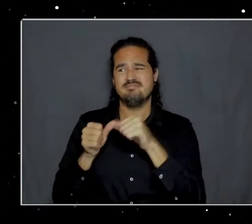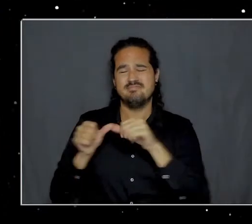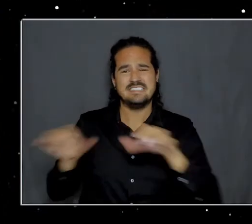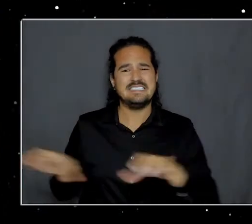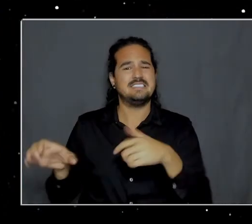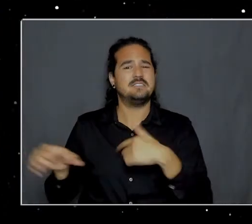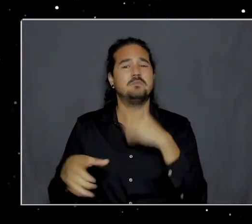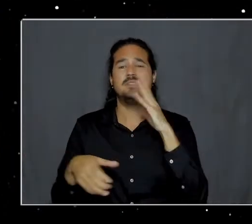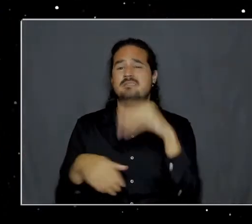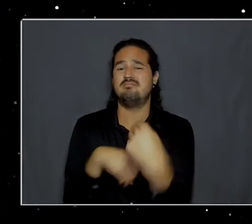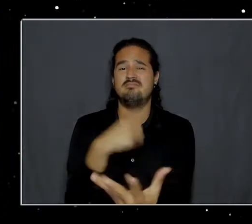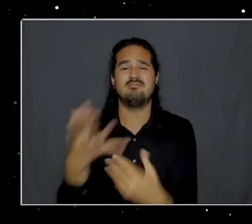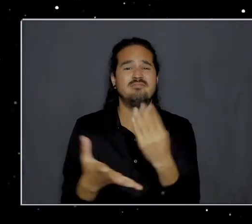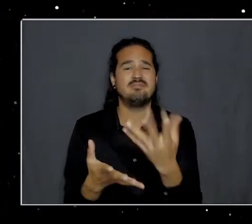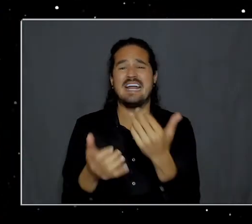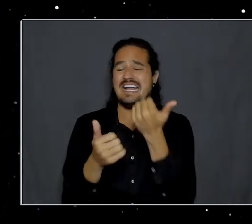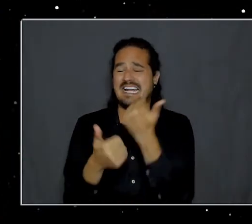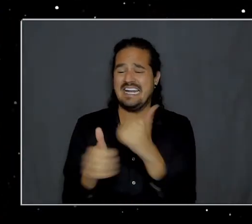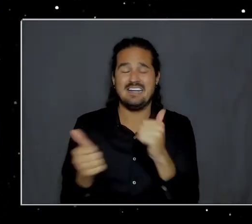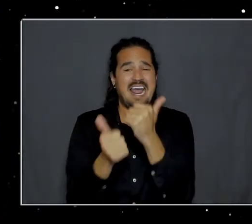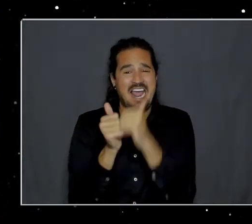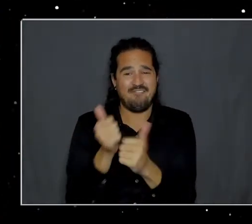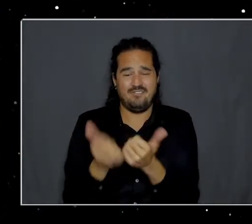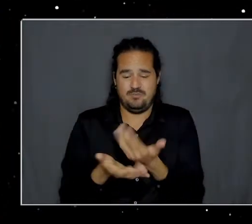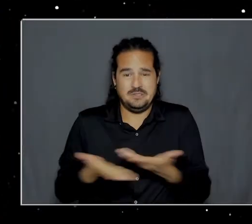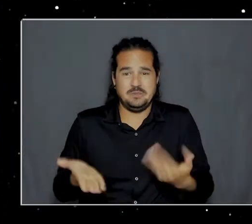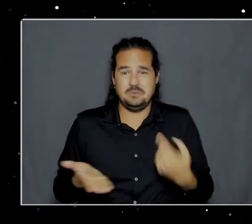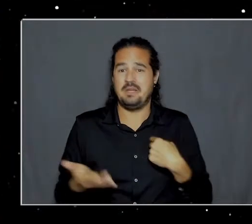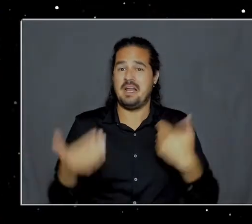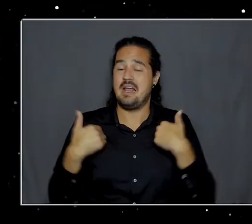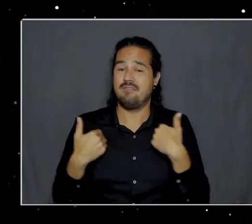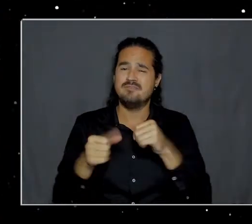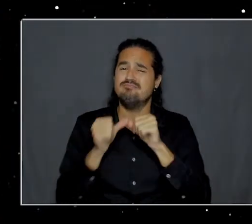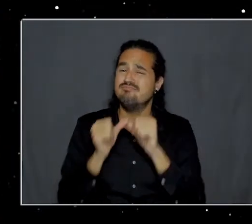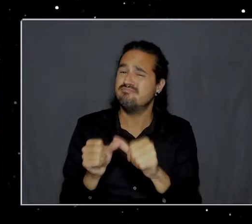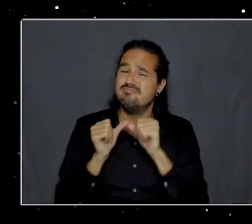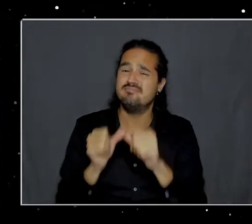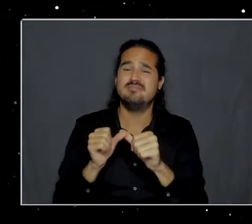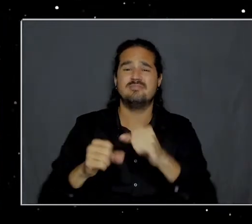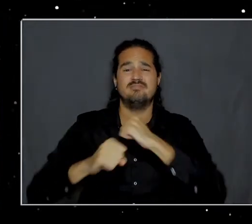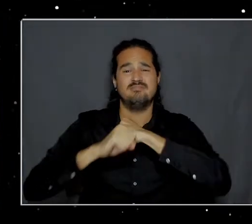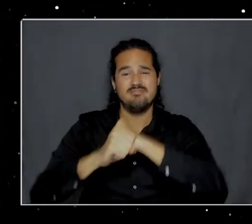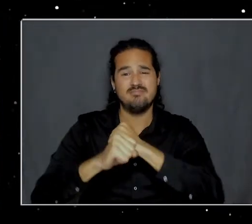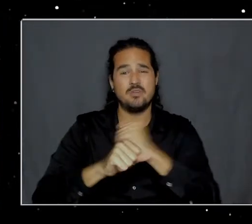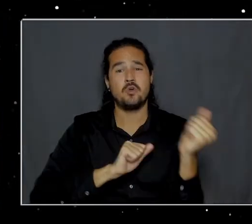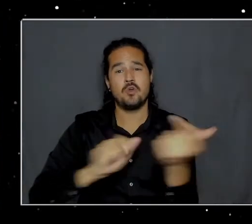DISPOSAL, WE WILL NEVER STOP WORKING FOR THE FREEDOMS OF ALL OF US AND THE LONGING OF ALL OF